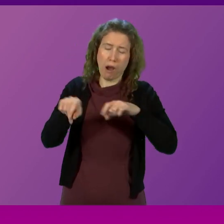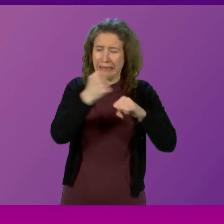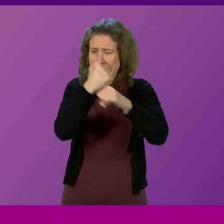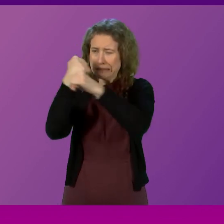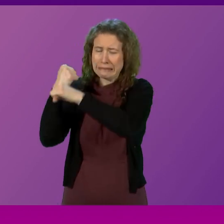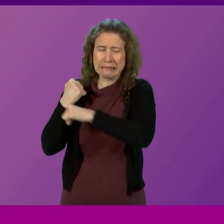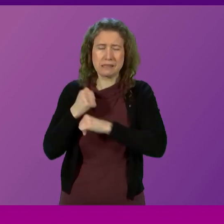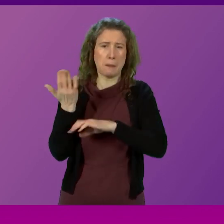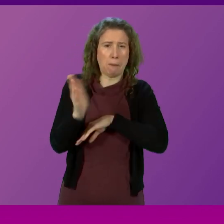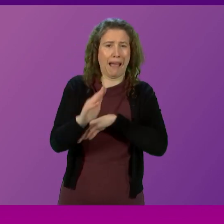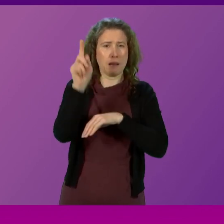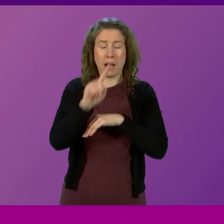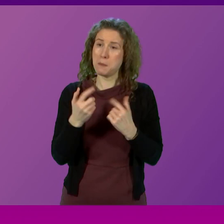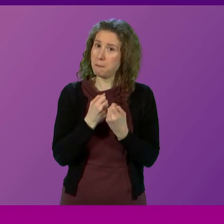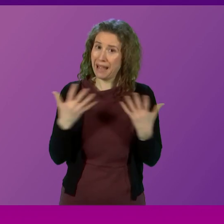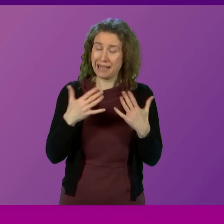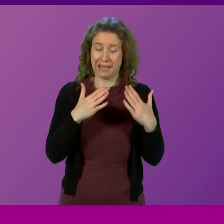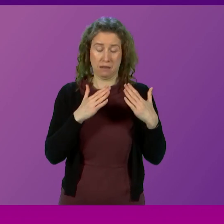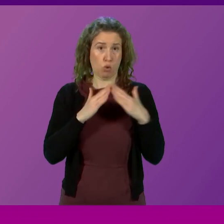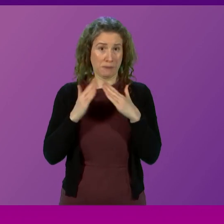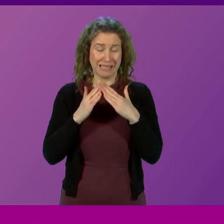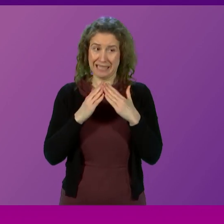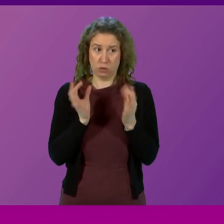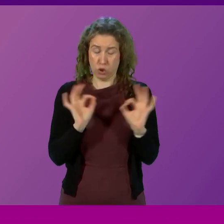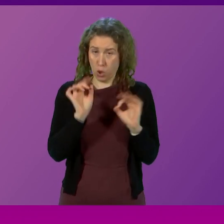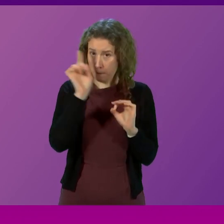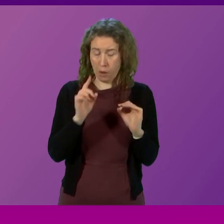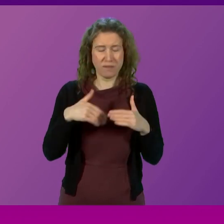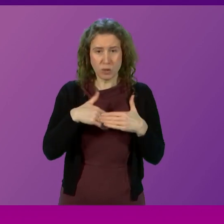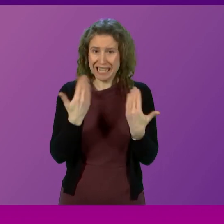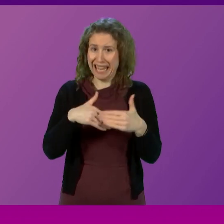but many properties have been off power for days. Local agencies have declared a major incident,